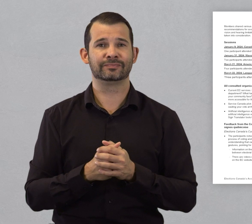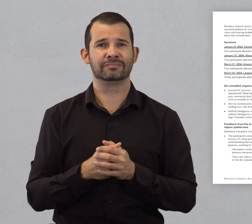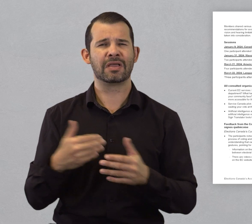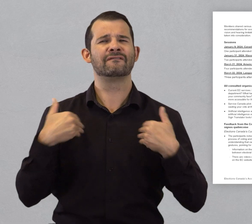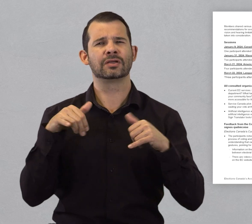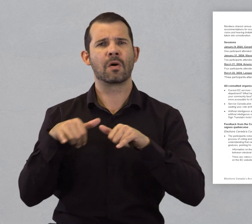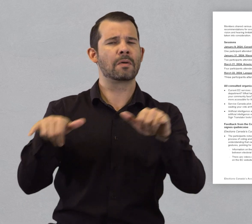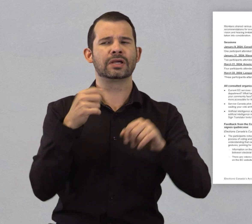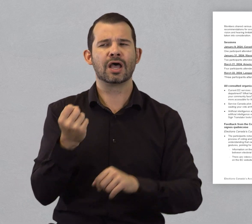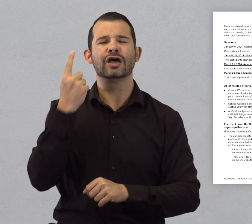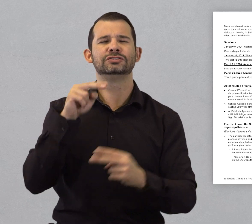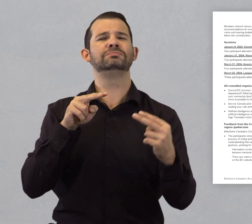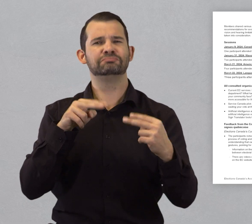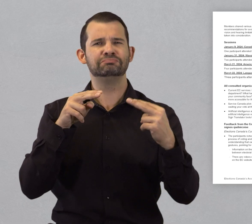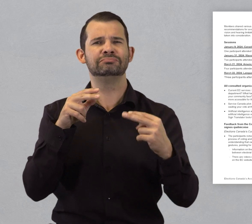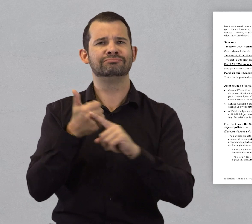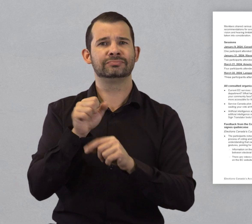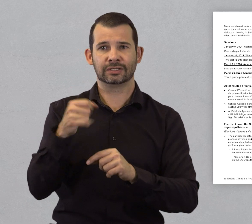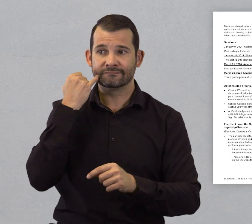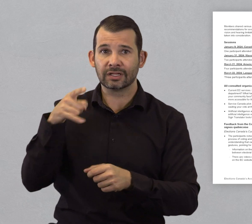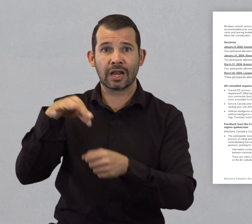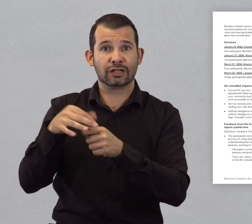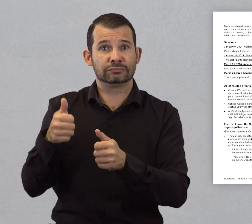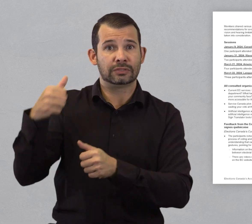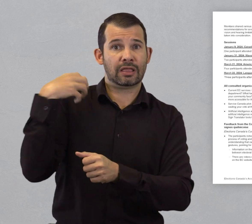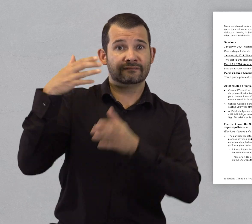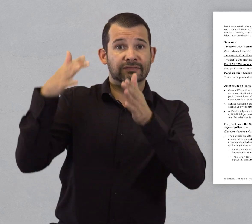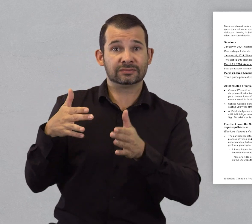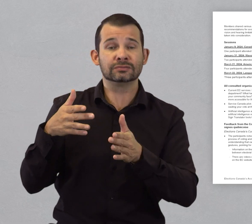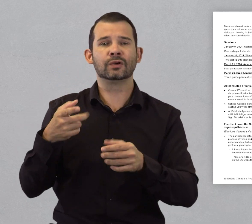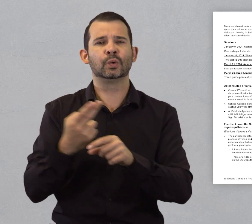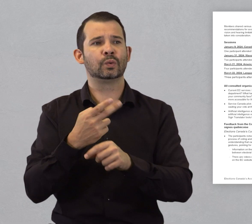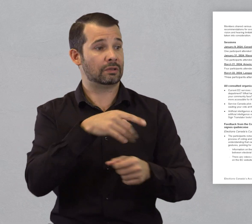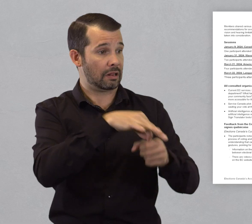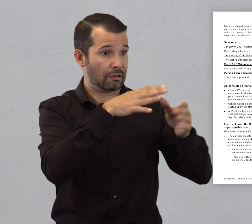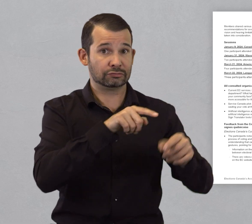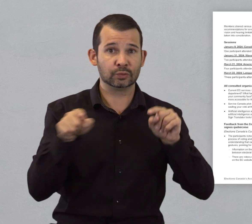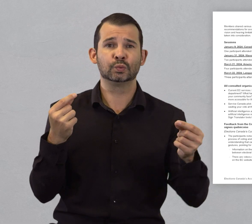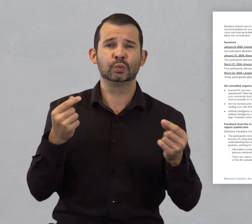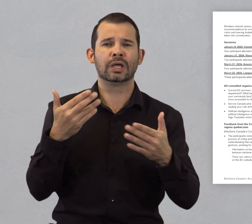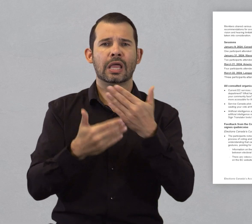understanding that can be reached between election officials and electors using simple hand gestures,